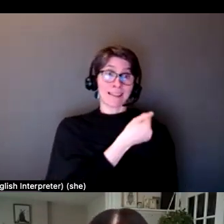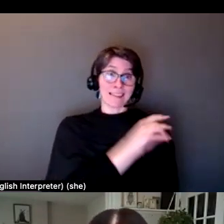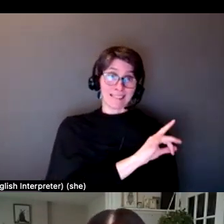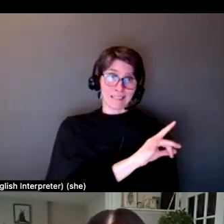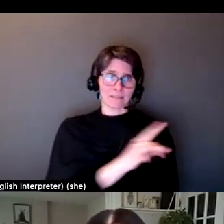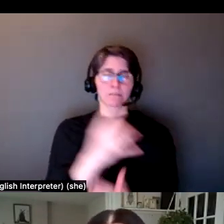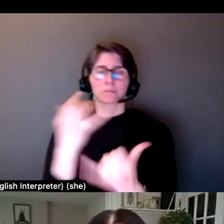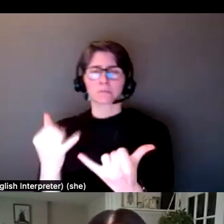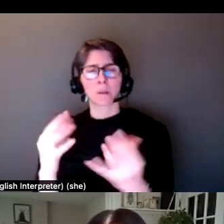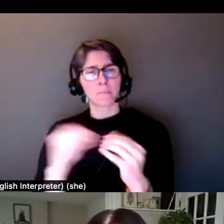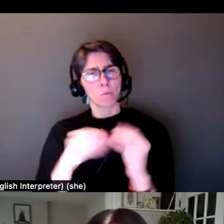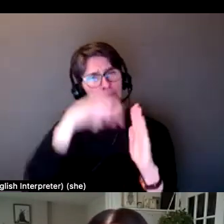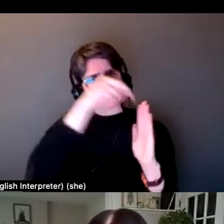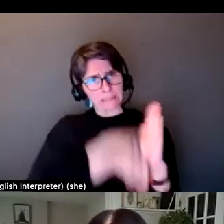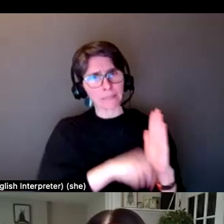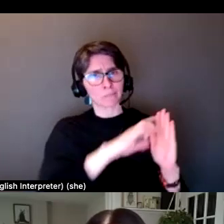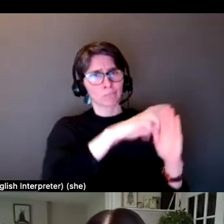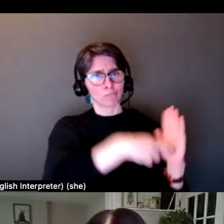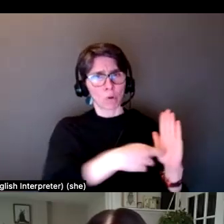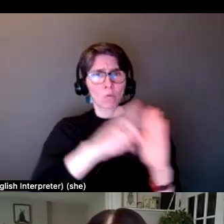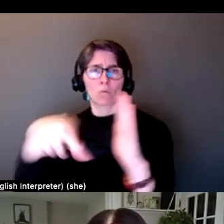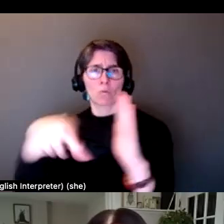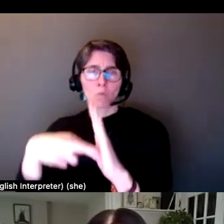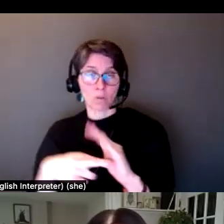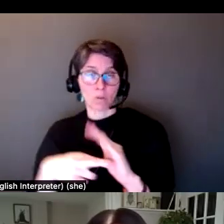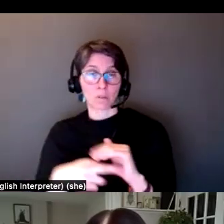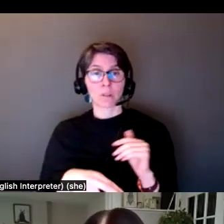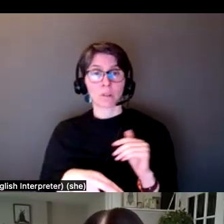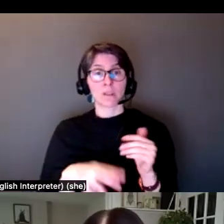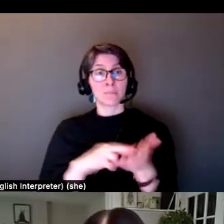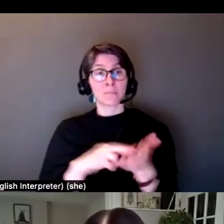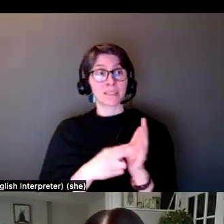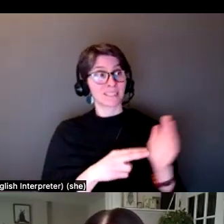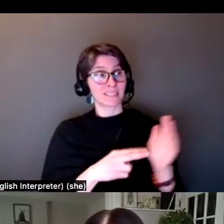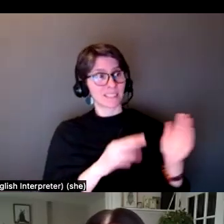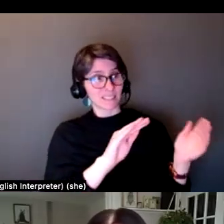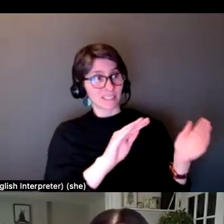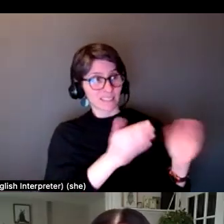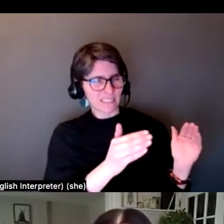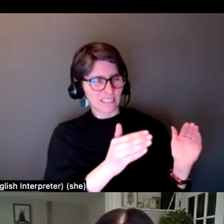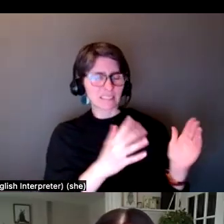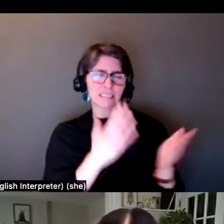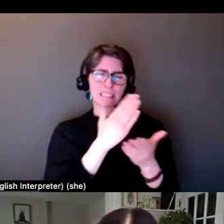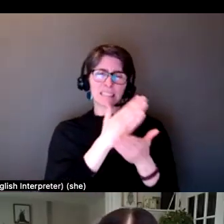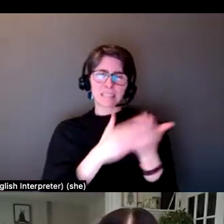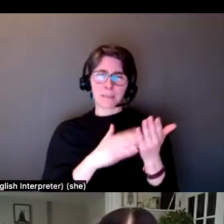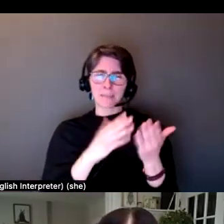can make between the 2024 and 2022 data are a bit limited, as you can see in the report.